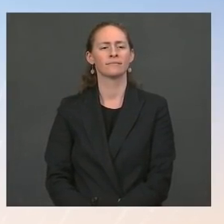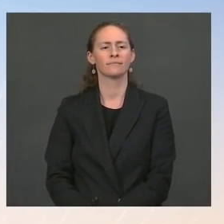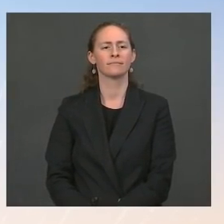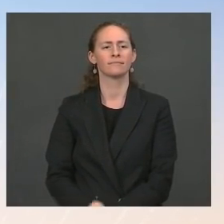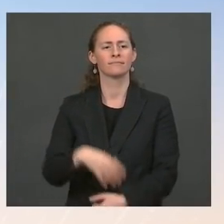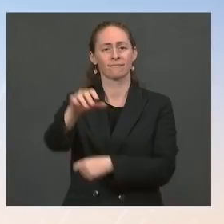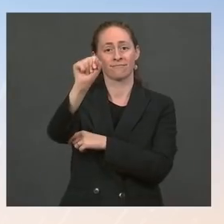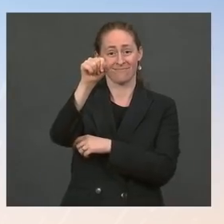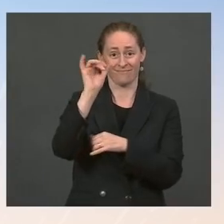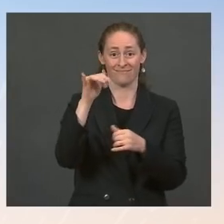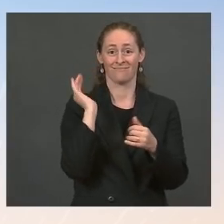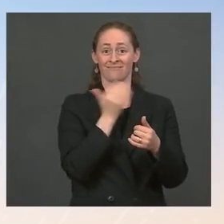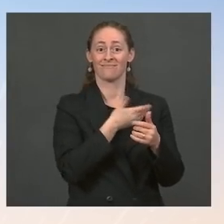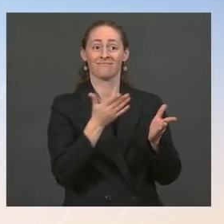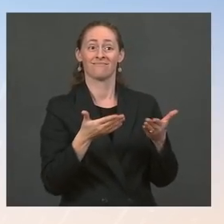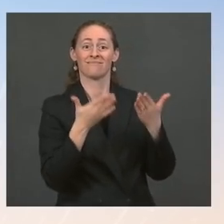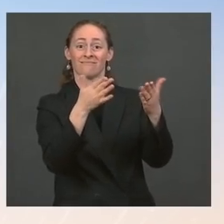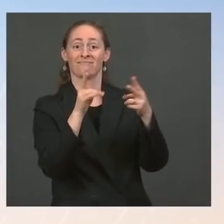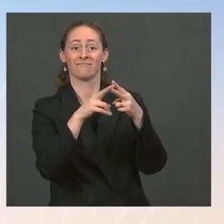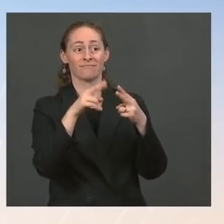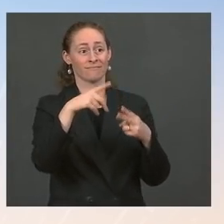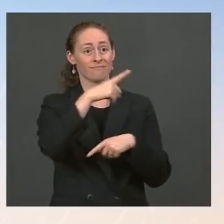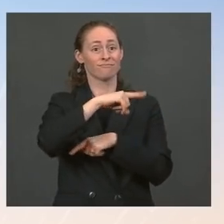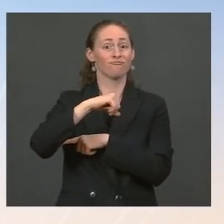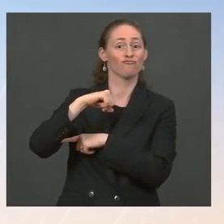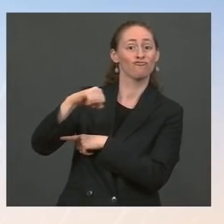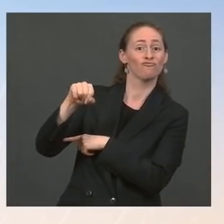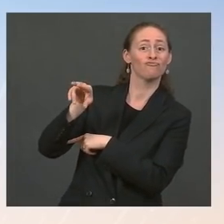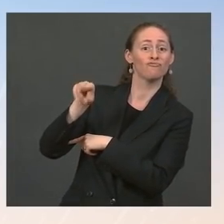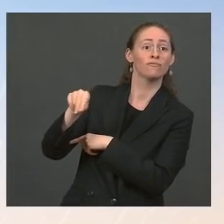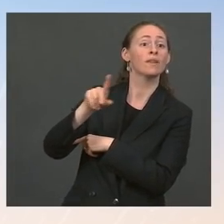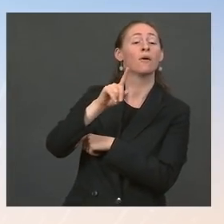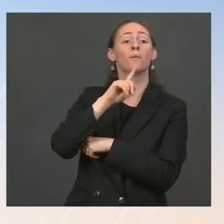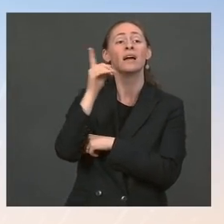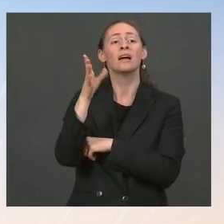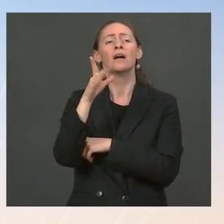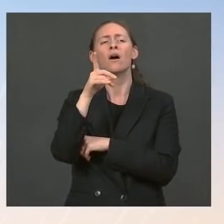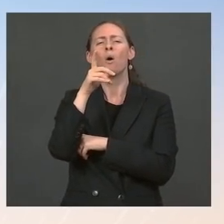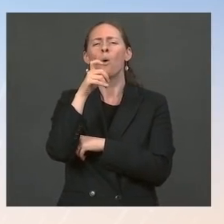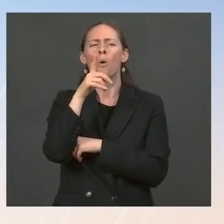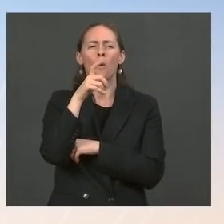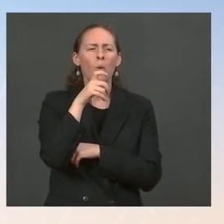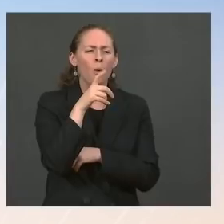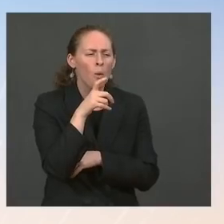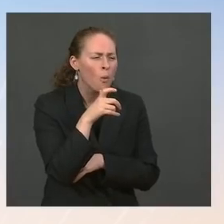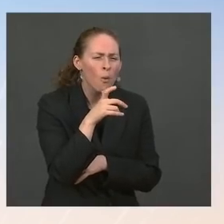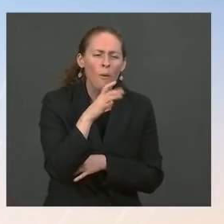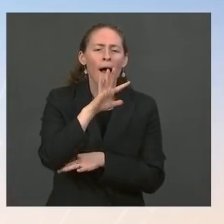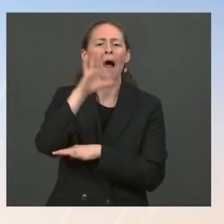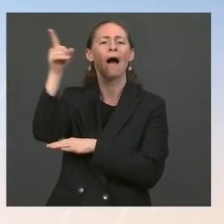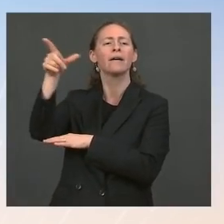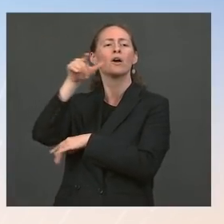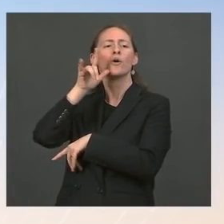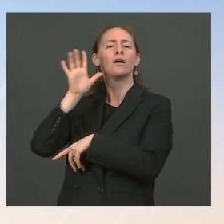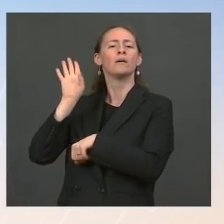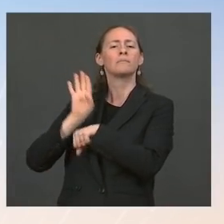and the biggest ad spending against them is from biggest banks who simply do not want to be bothered by additional reporting on inflows and outflows.